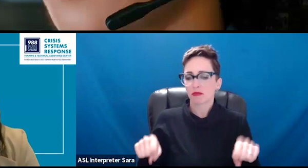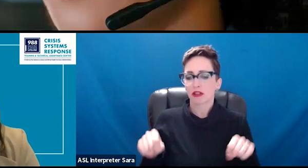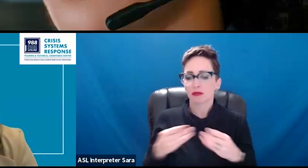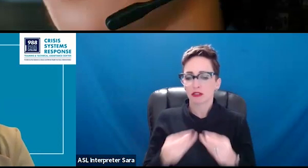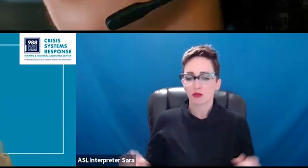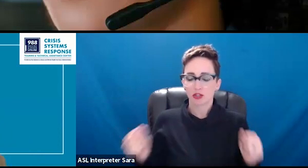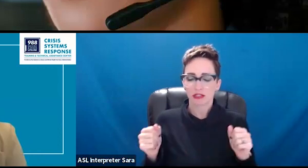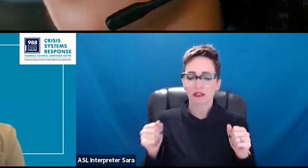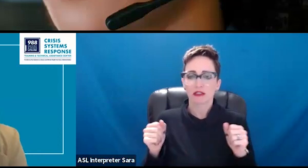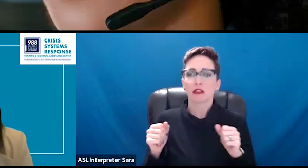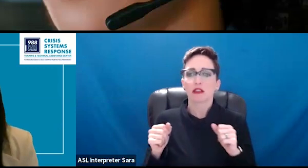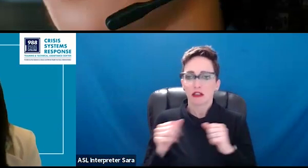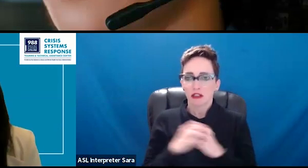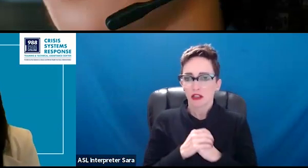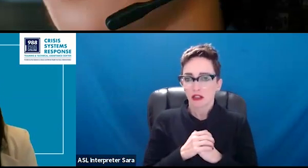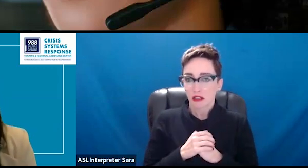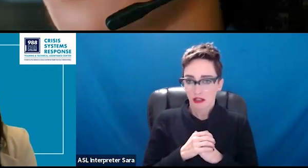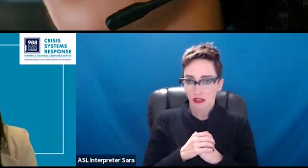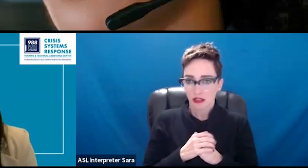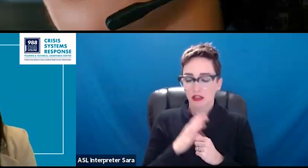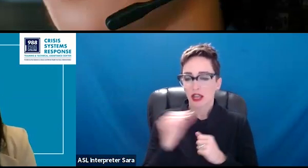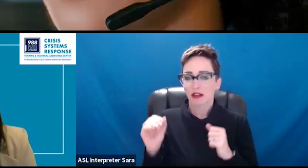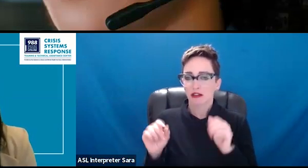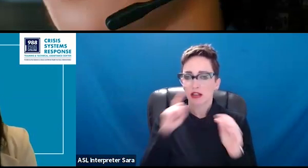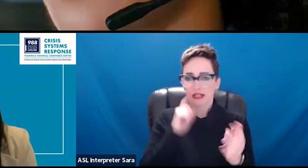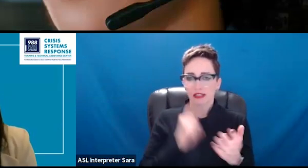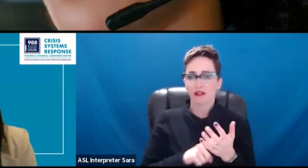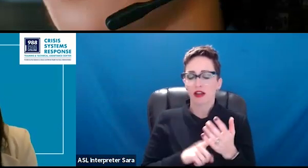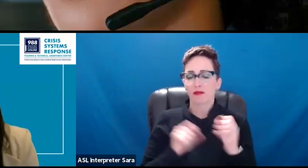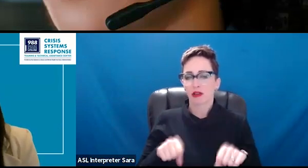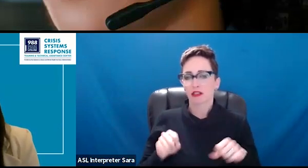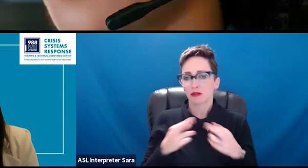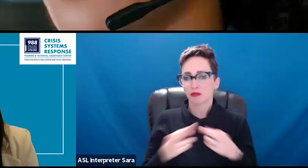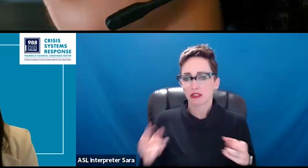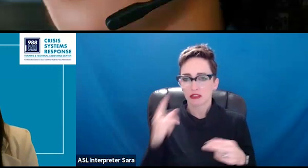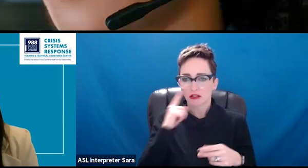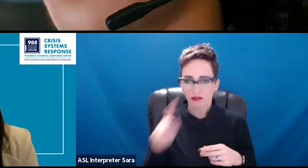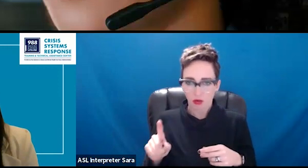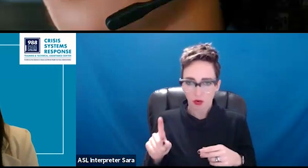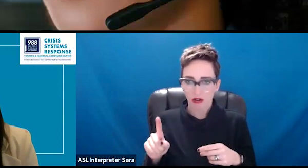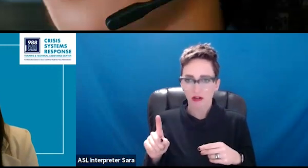implementation and identified resources available for crisis system engineering.